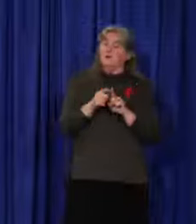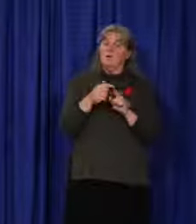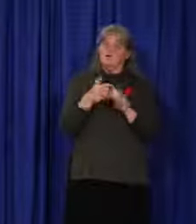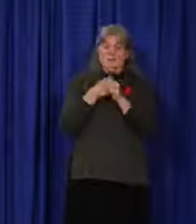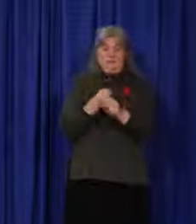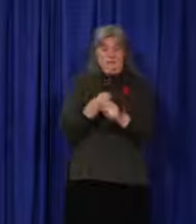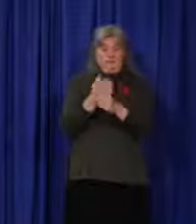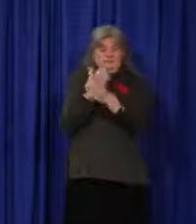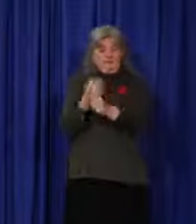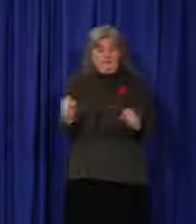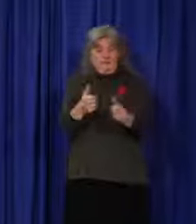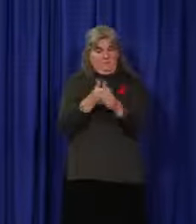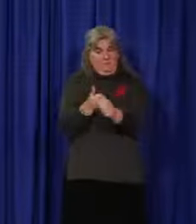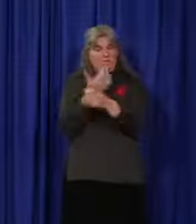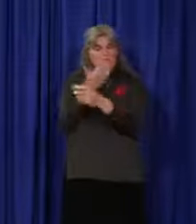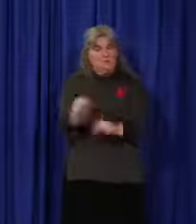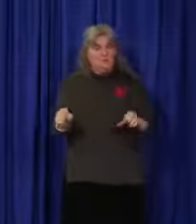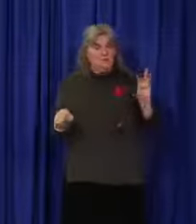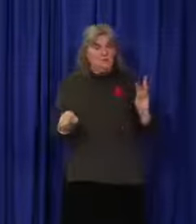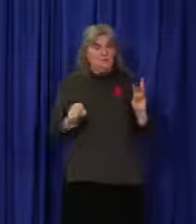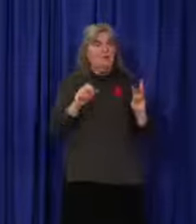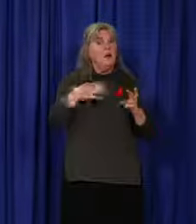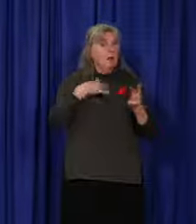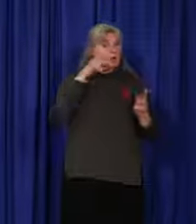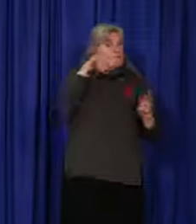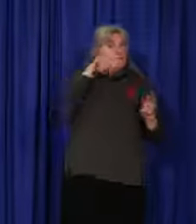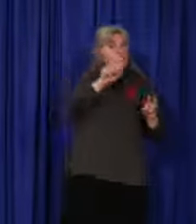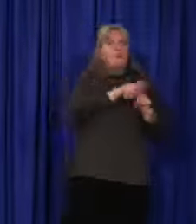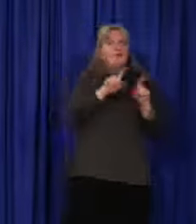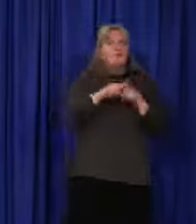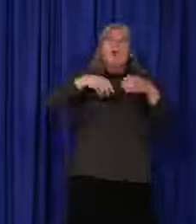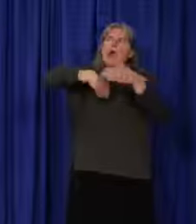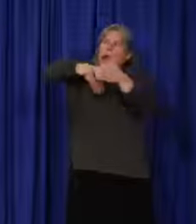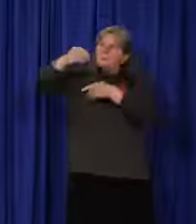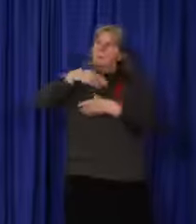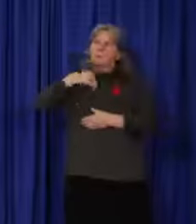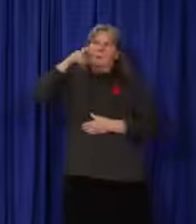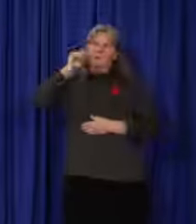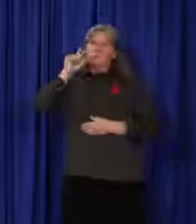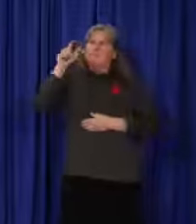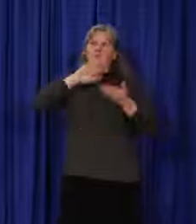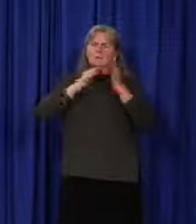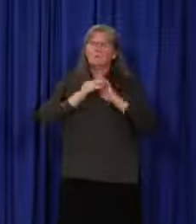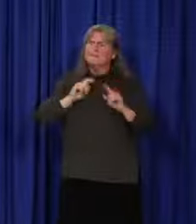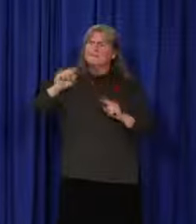industry to help keep those companies operating. Sick leave options are available.